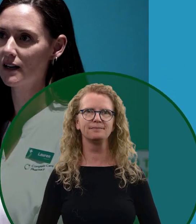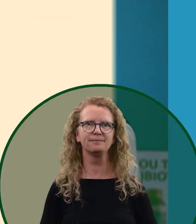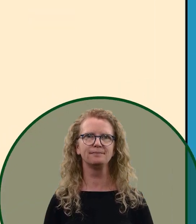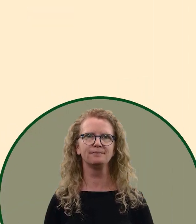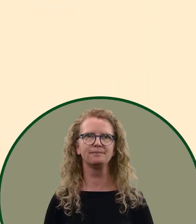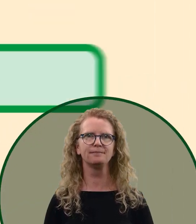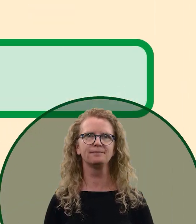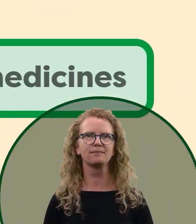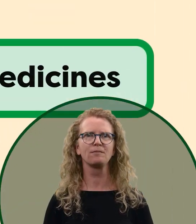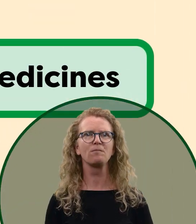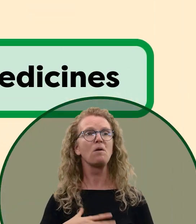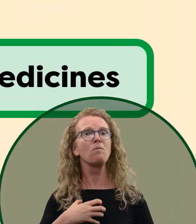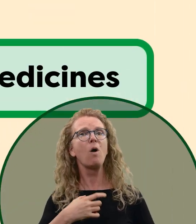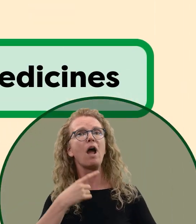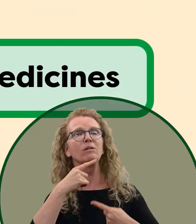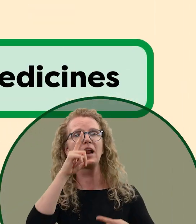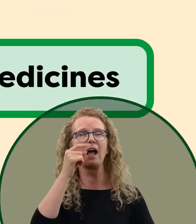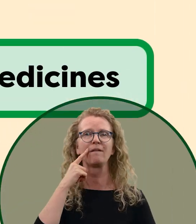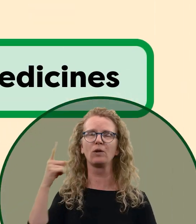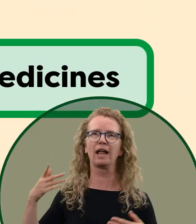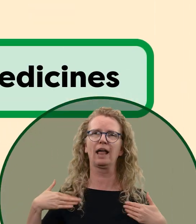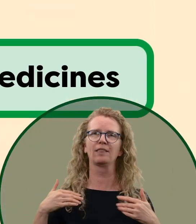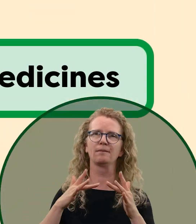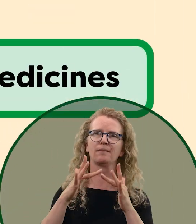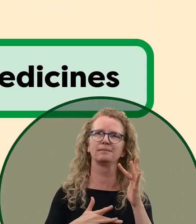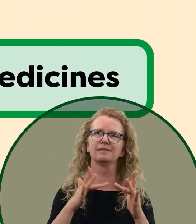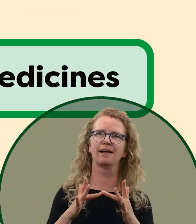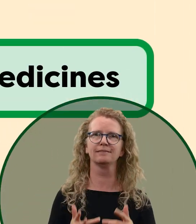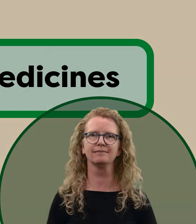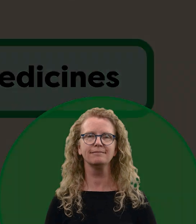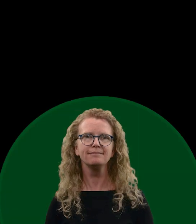For more information, visit health.gov.au/cheapermedicines